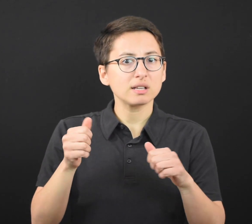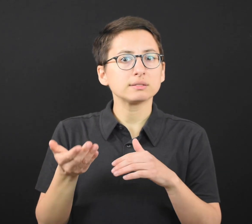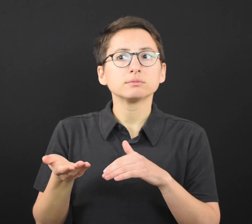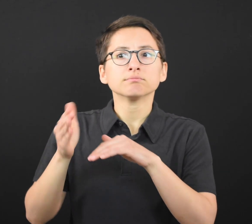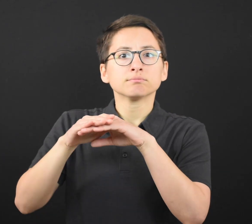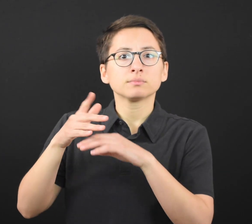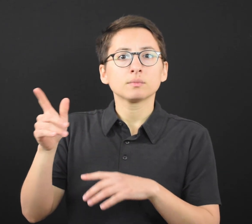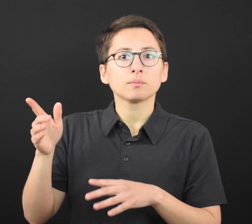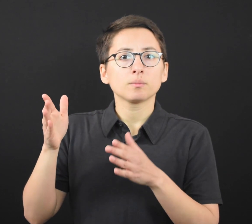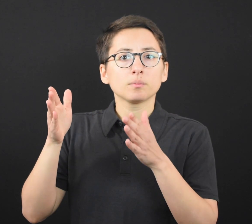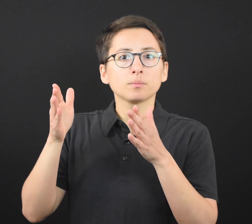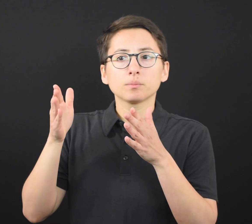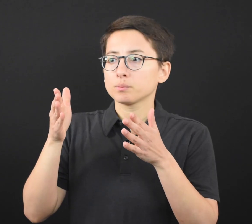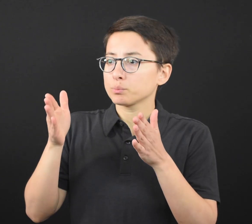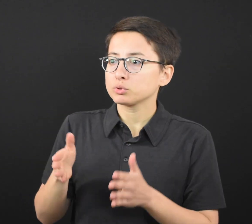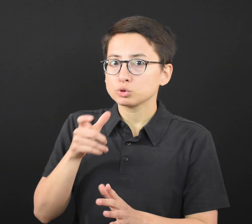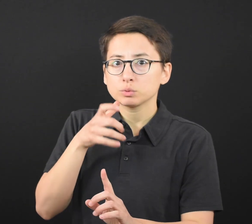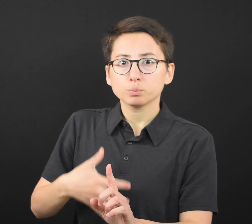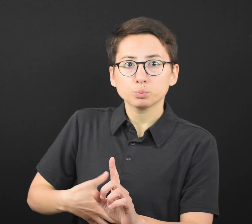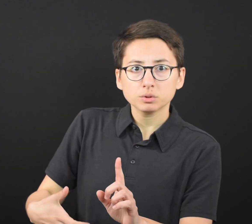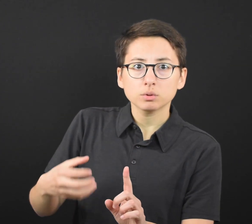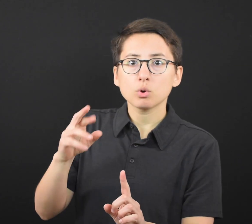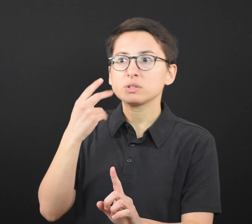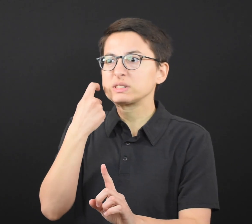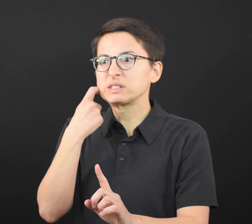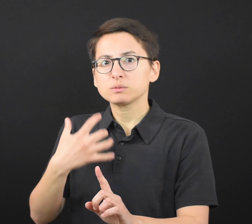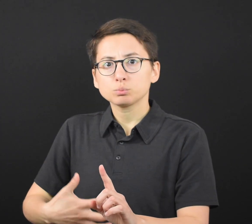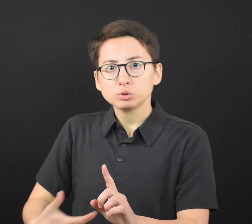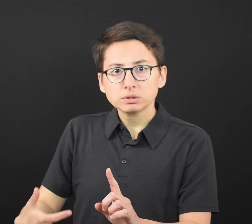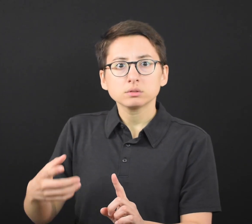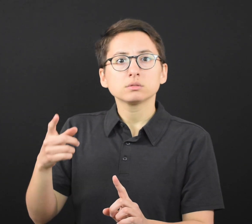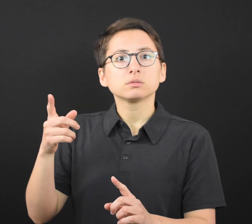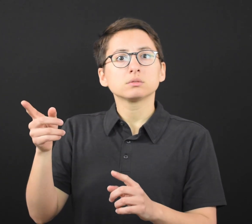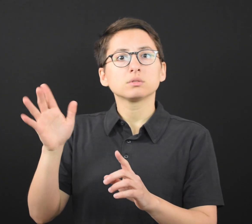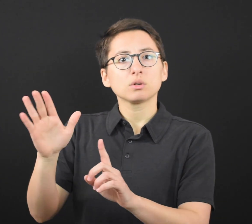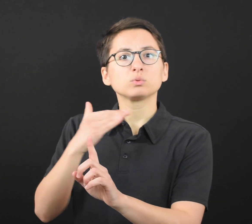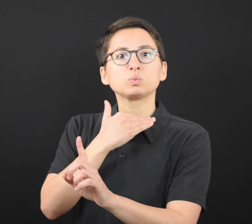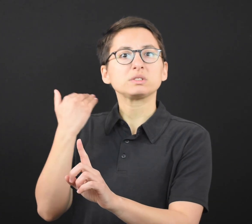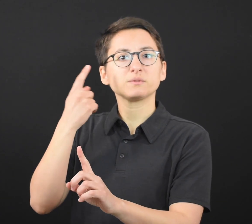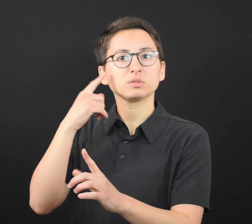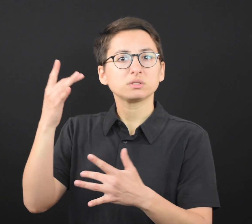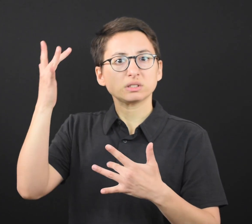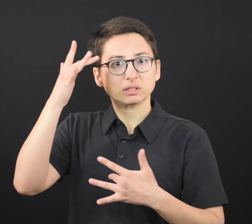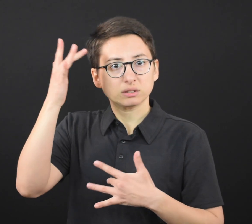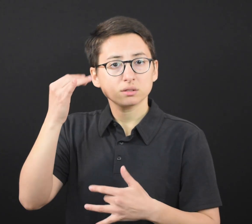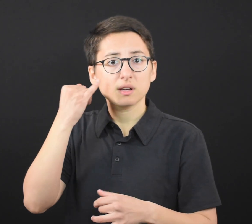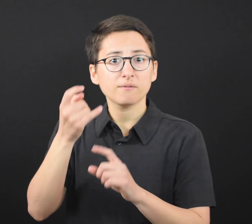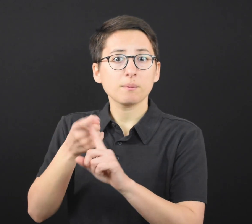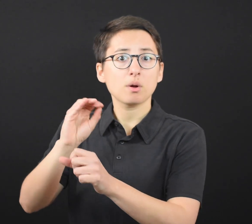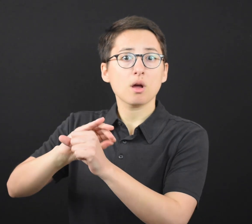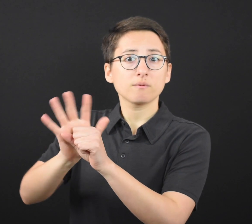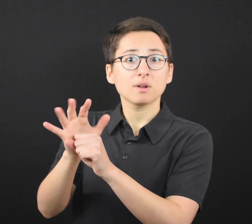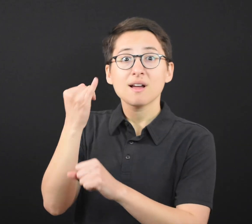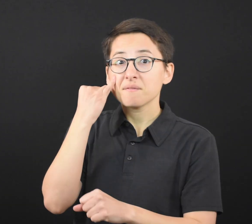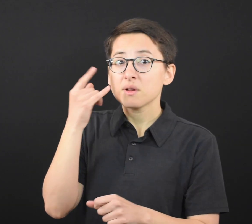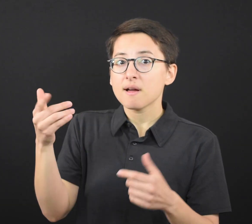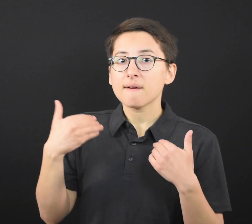a pregnant or recently pregnant person’s risk for experiencing severe illness from COVID-19,